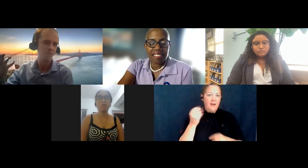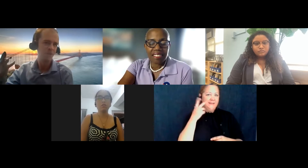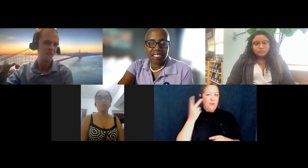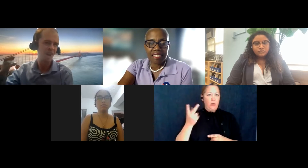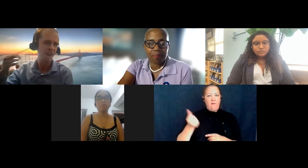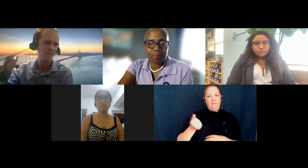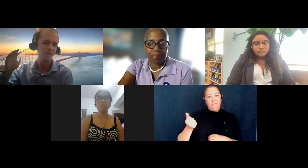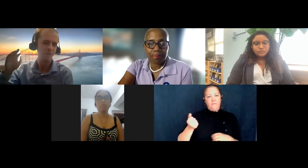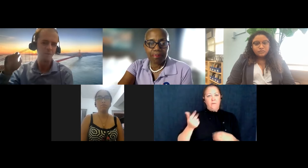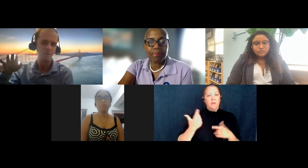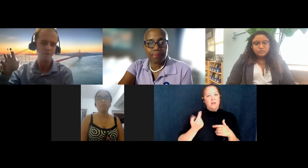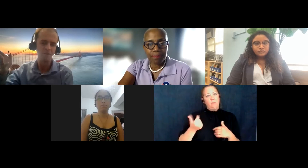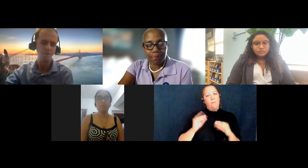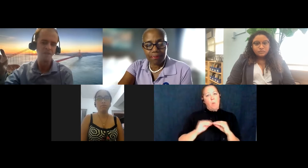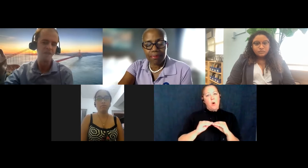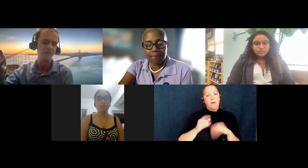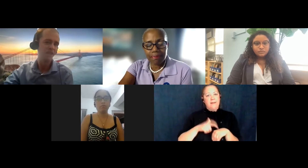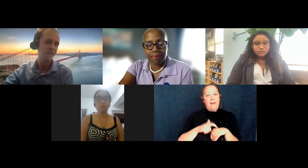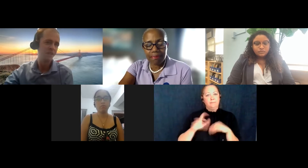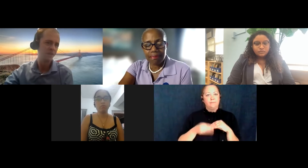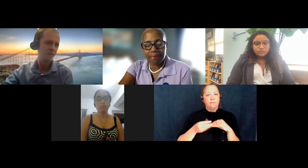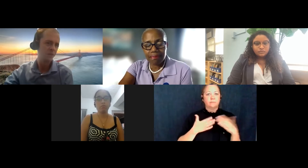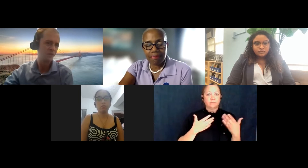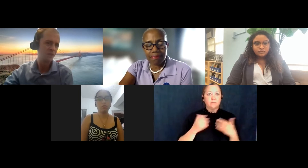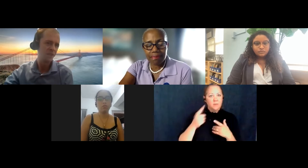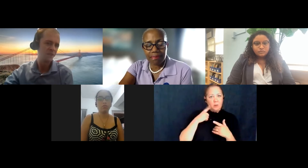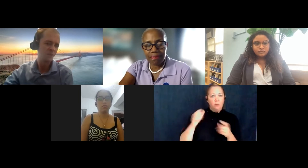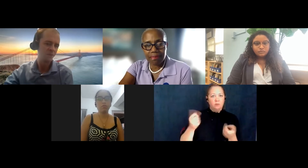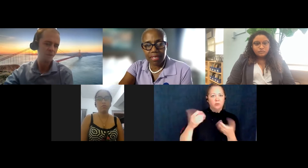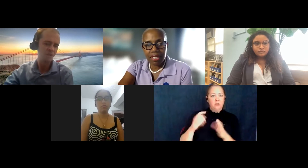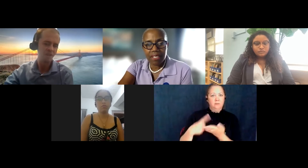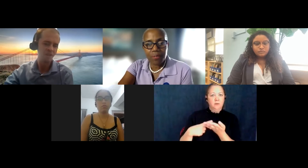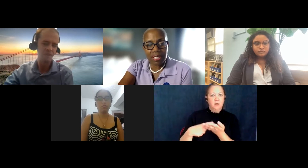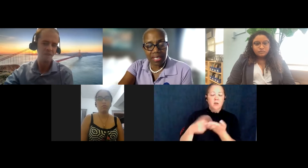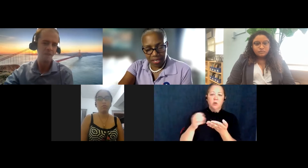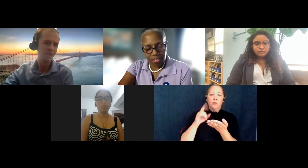played a lot into which you ultimately did in serving inabilities. Could you tell us about that?